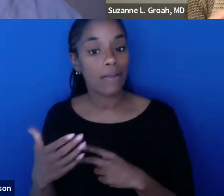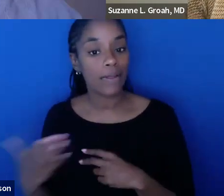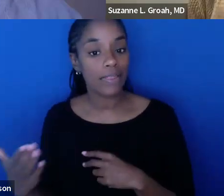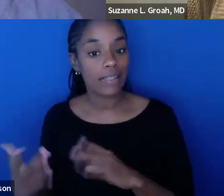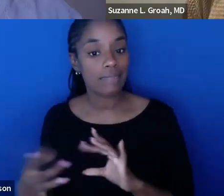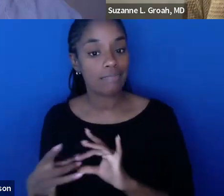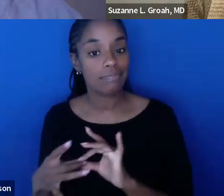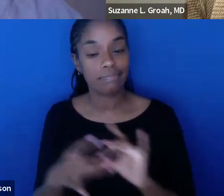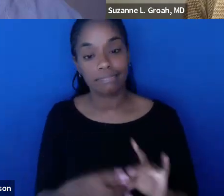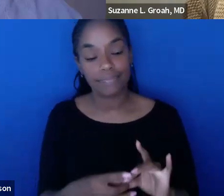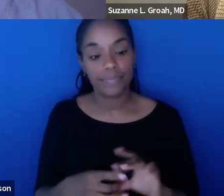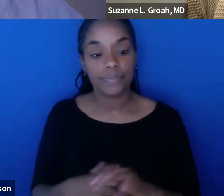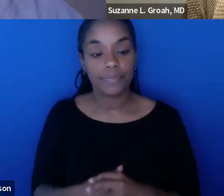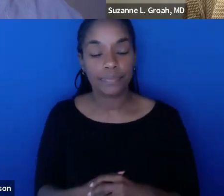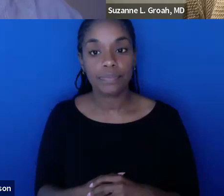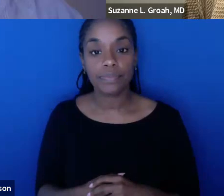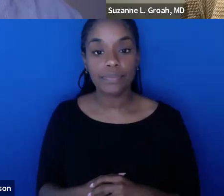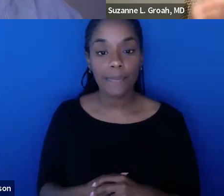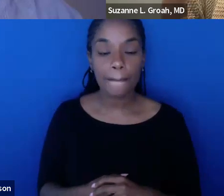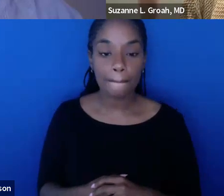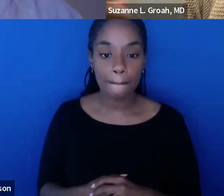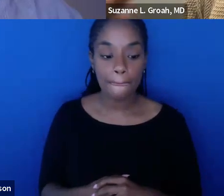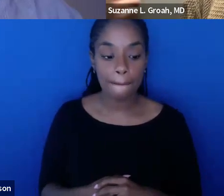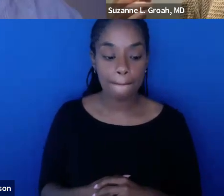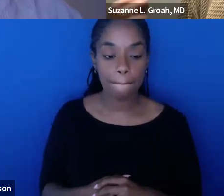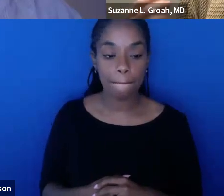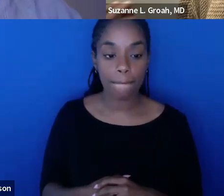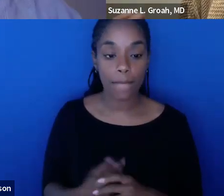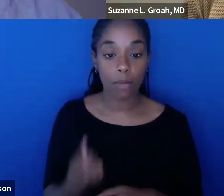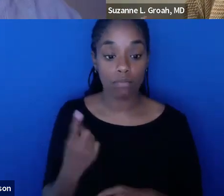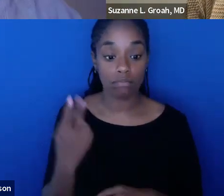Like I said before, one of the reasons for the nomenclature change, the naming